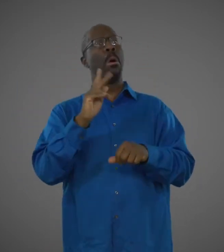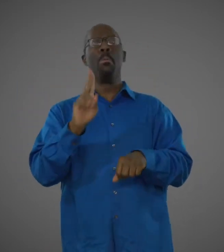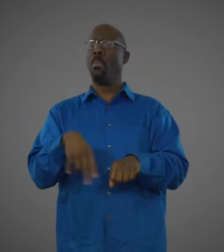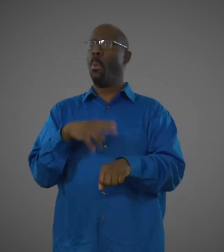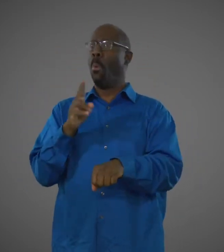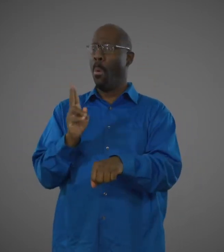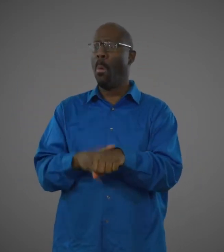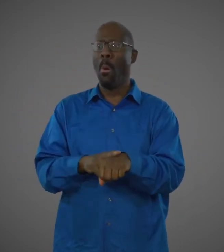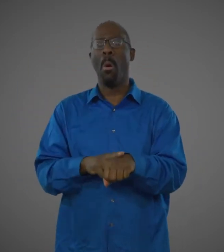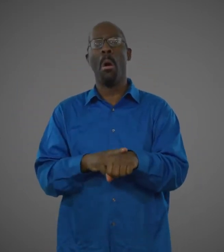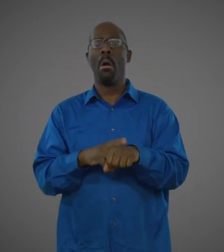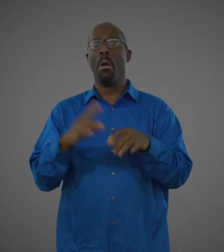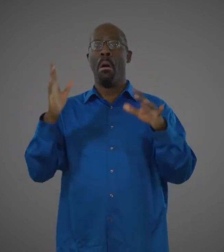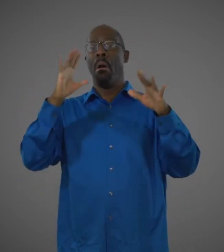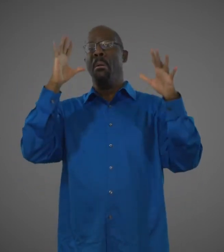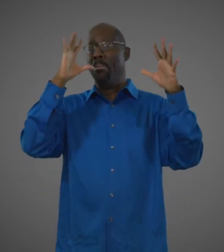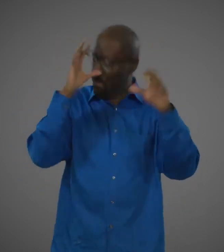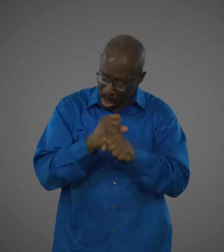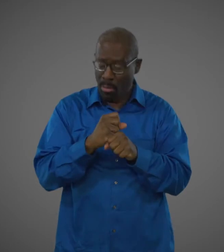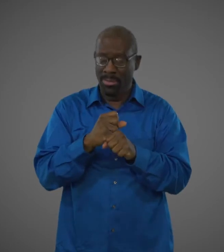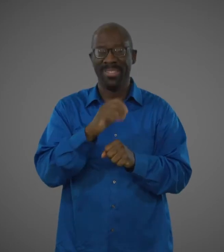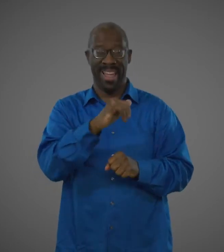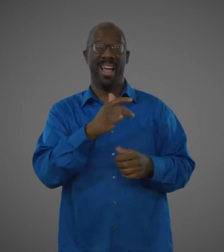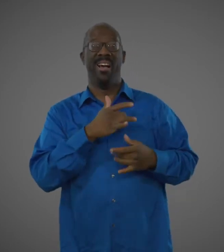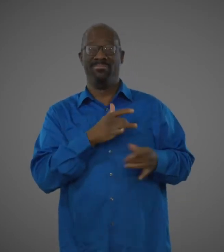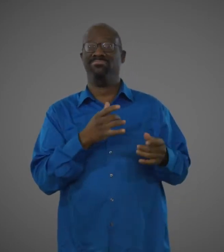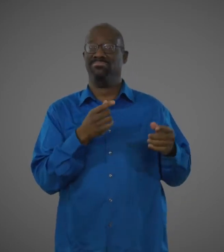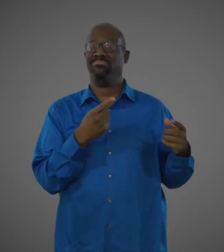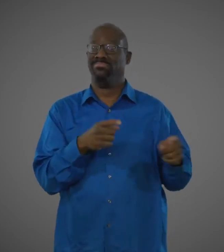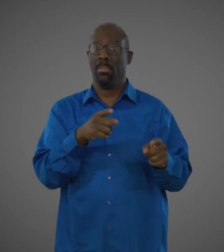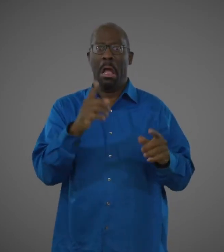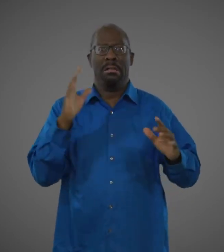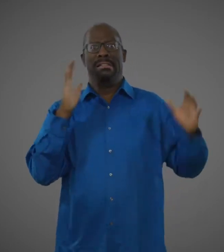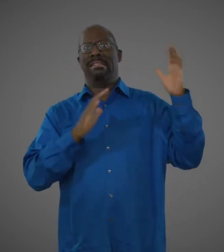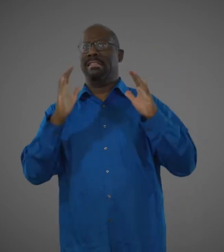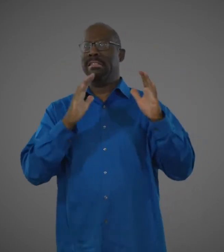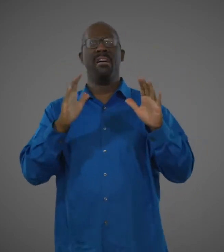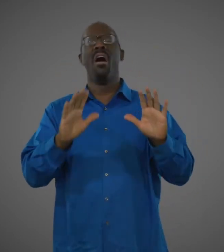When you wake up, you're back to normal, but then you may pass out again.